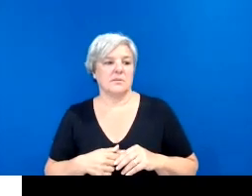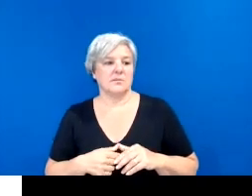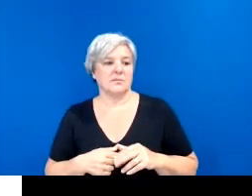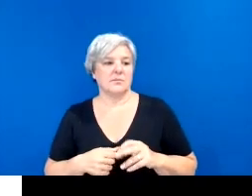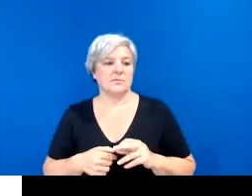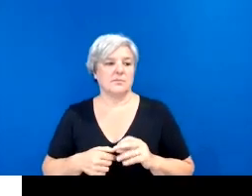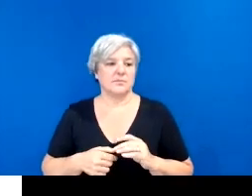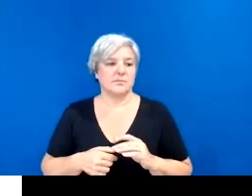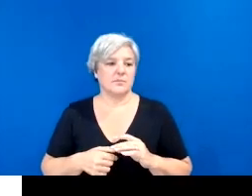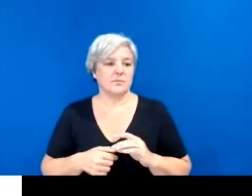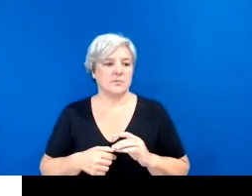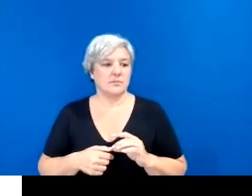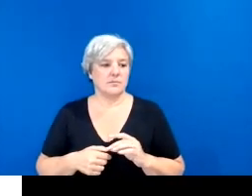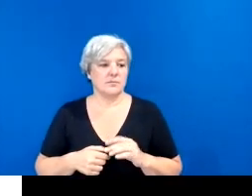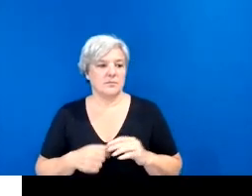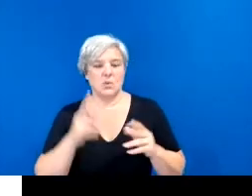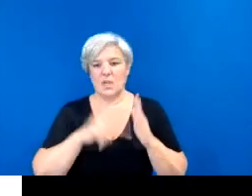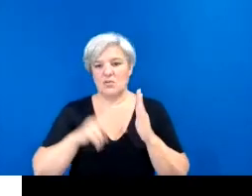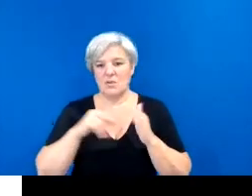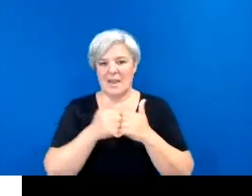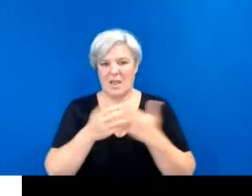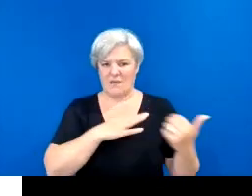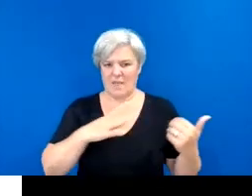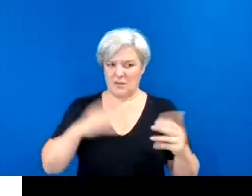or read about how faculty created their materials.